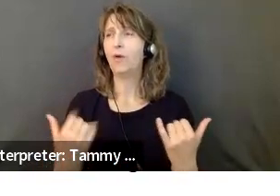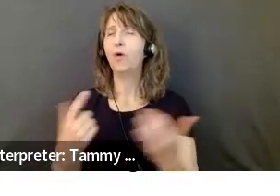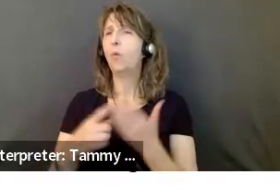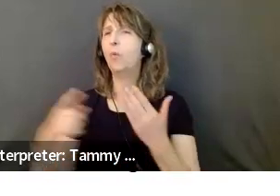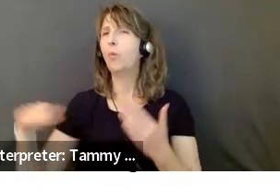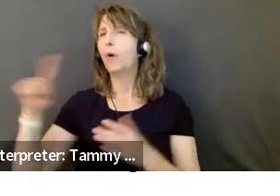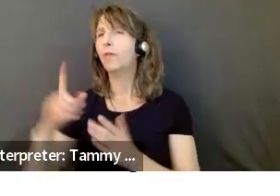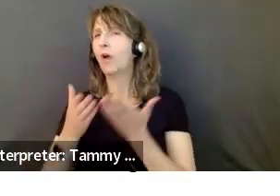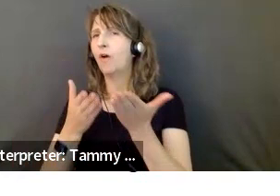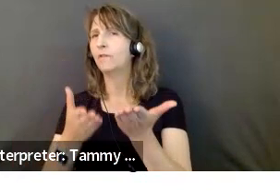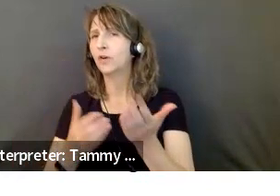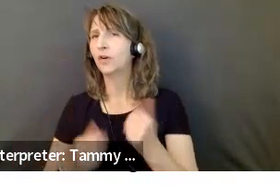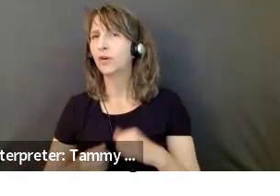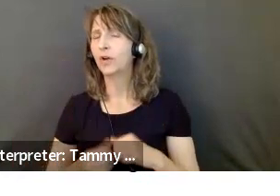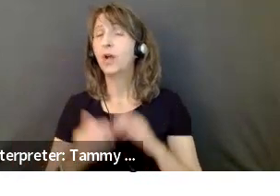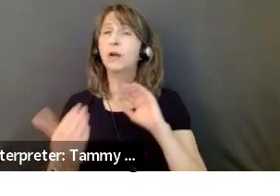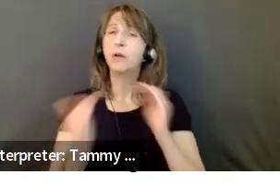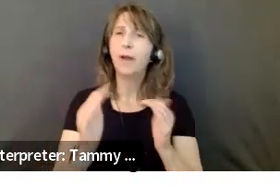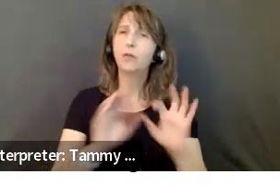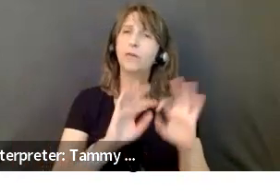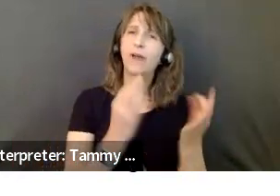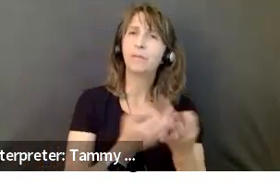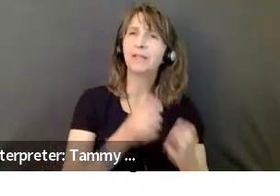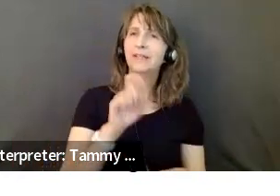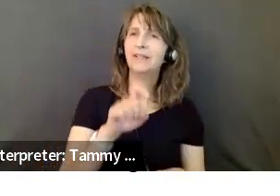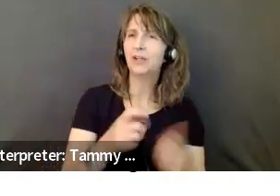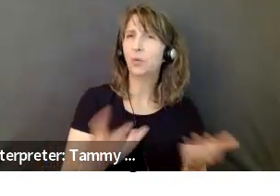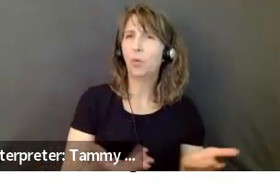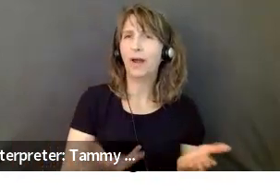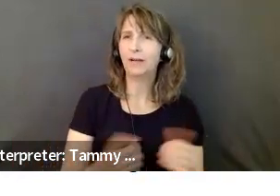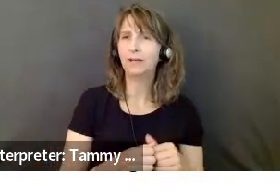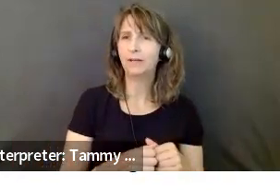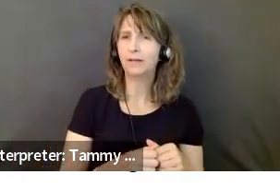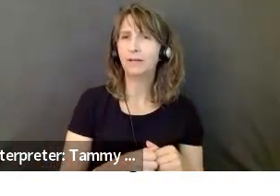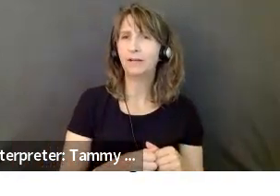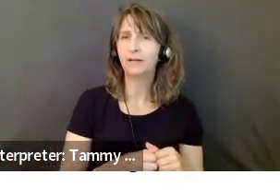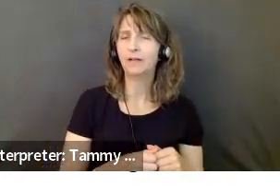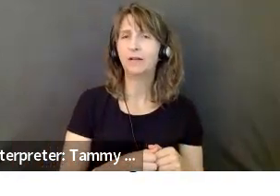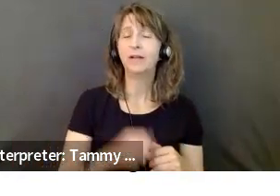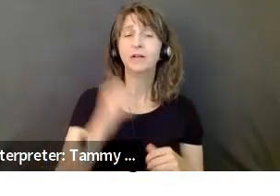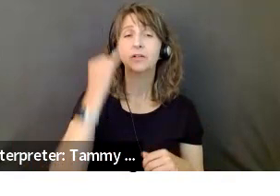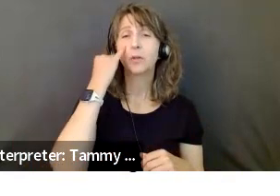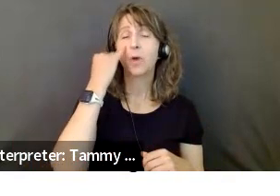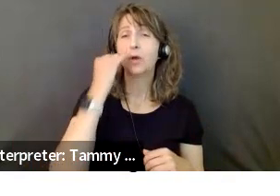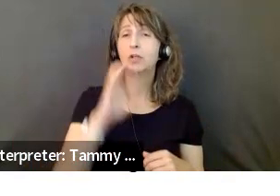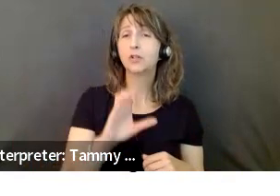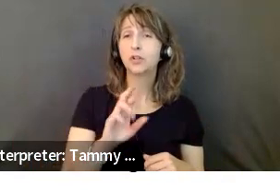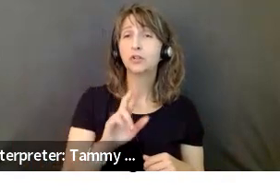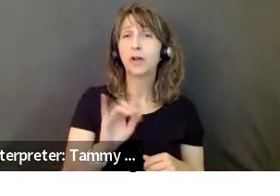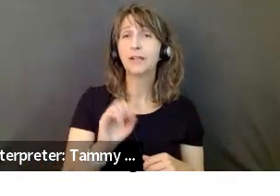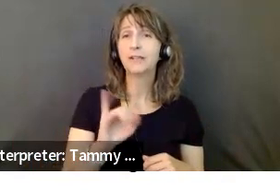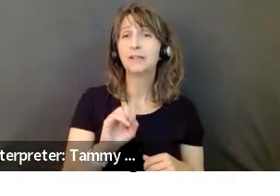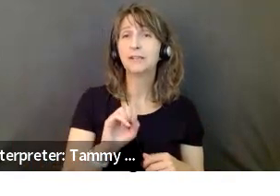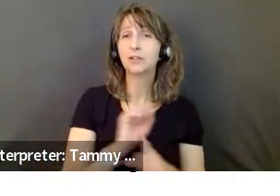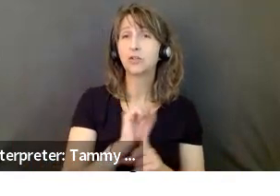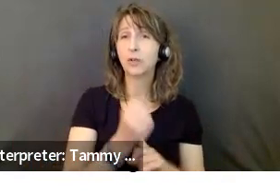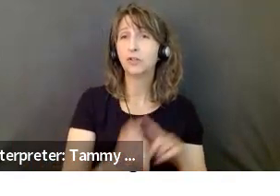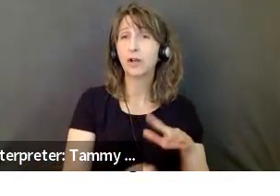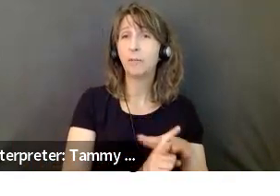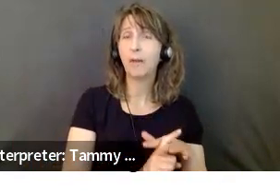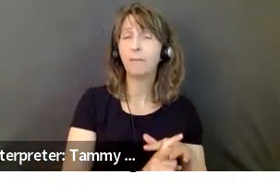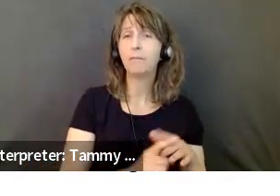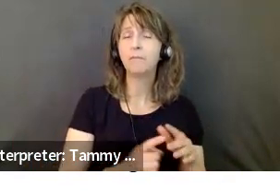What are families truly looking for in terms when they. When they encounter like a crisis situation. So we looked at, all of that.